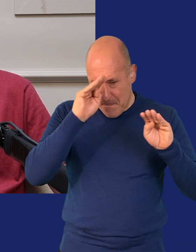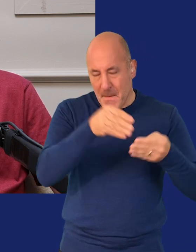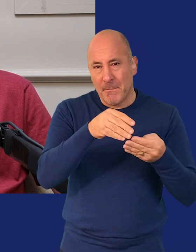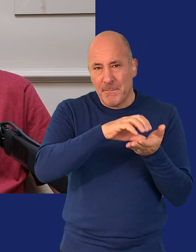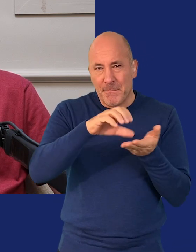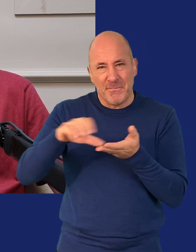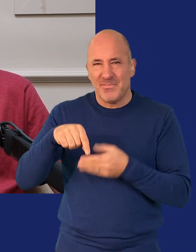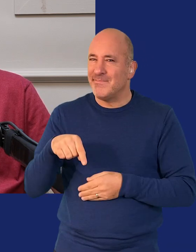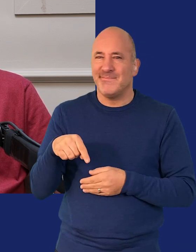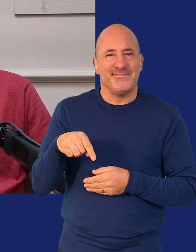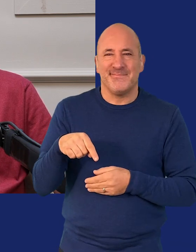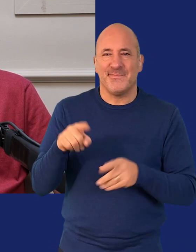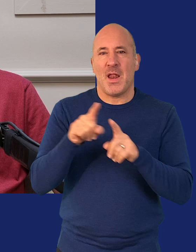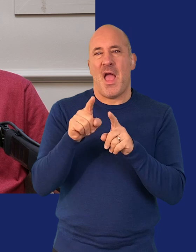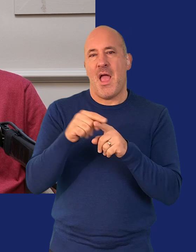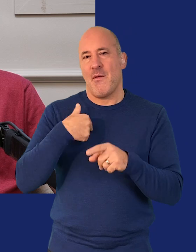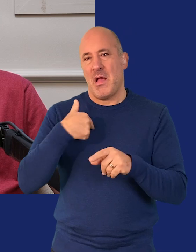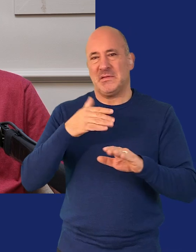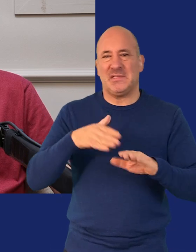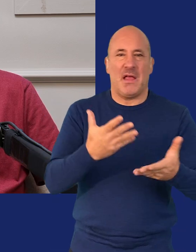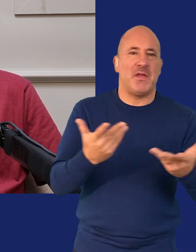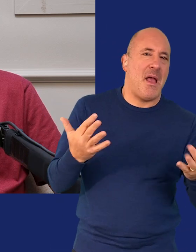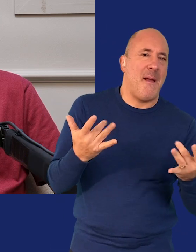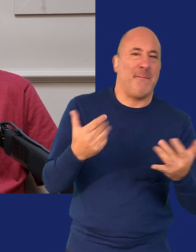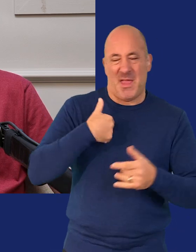Um, you know, for me to deliver my, it's, I, I deliver a Calibra